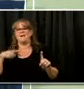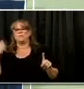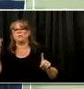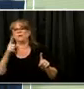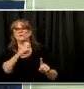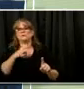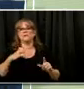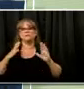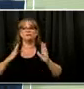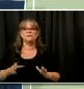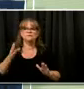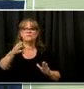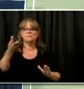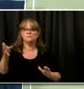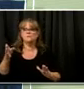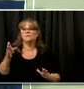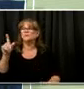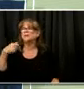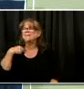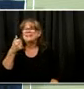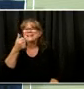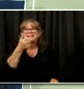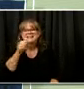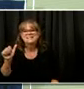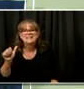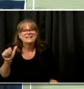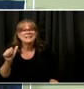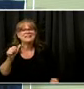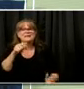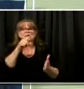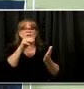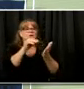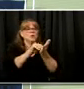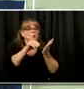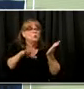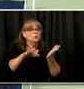to the pupil count on October 1 in terms of remote learning? You know, typically it’s